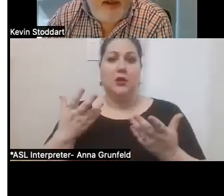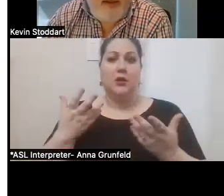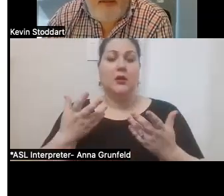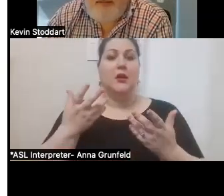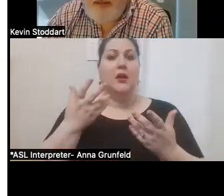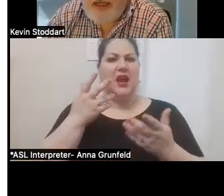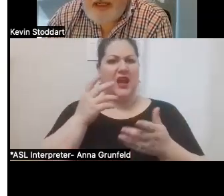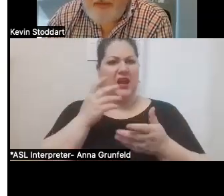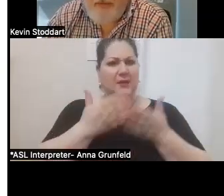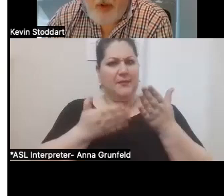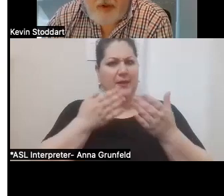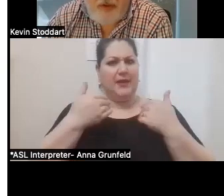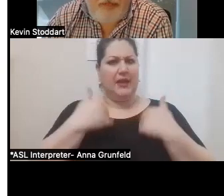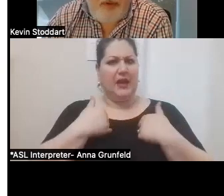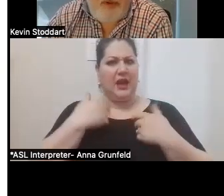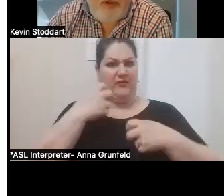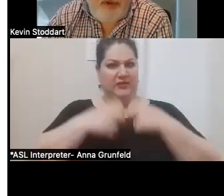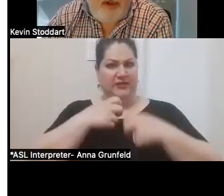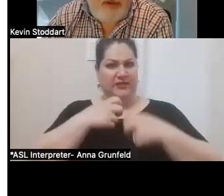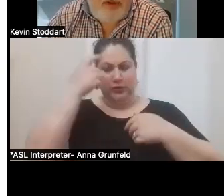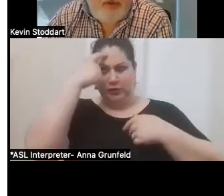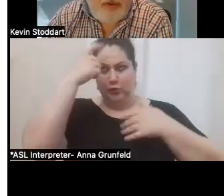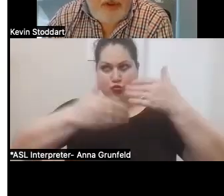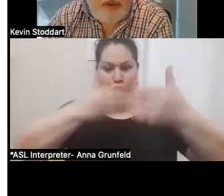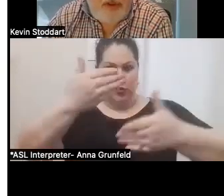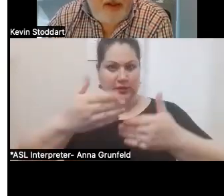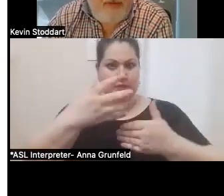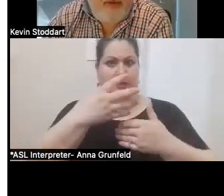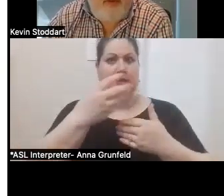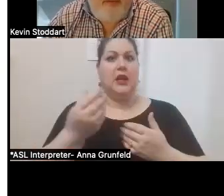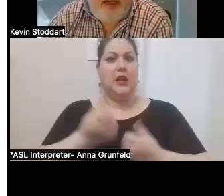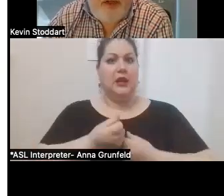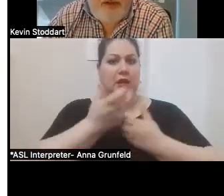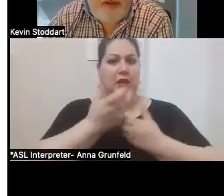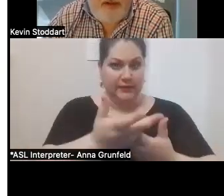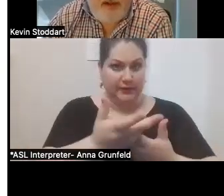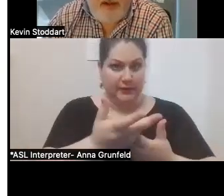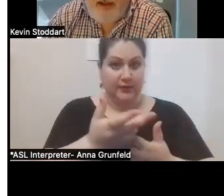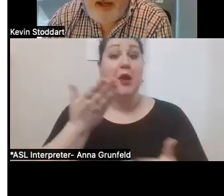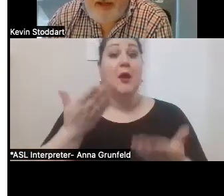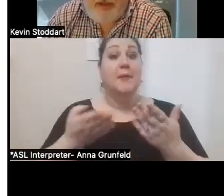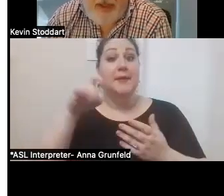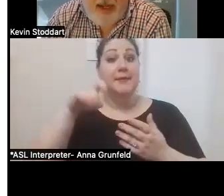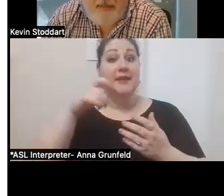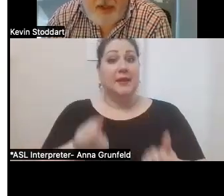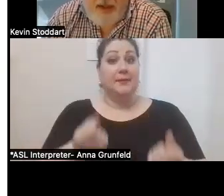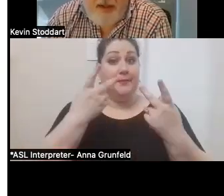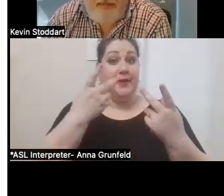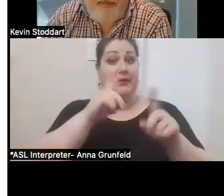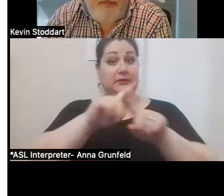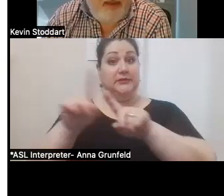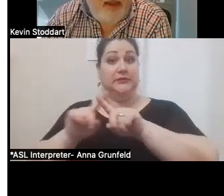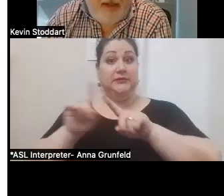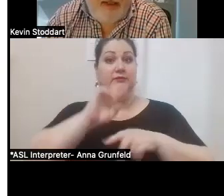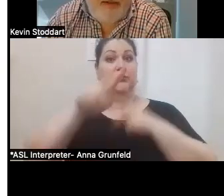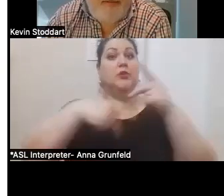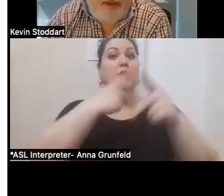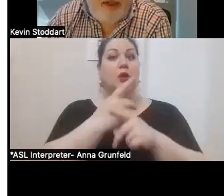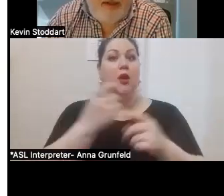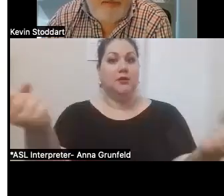They may need multiple sources of information at the same time and at different times.